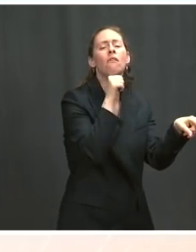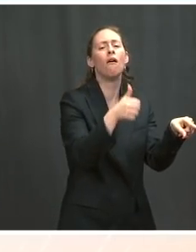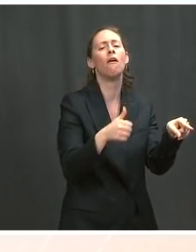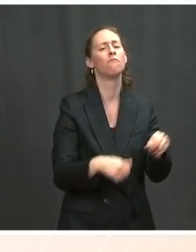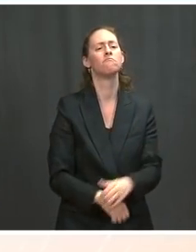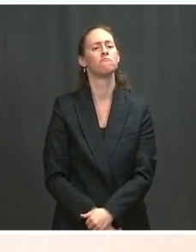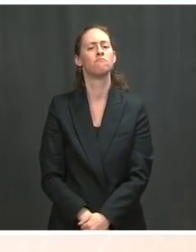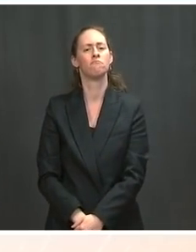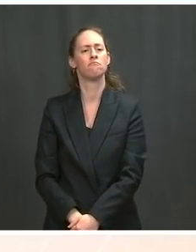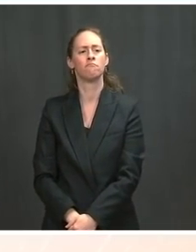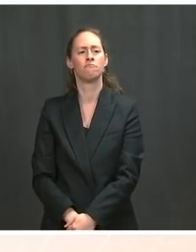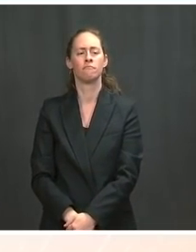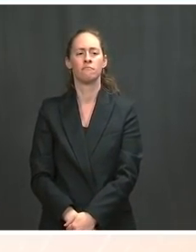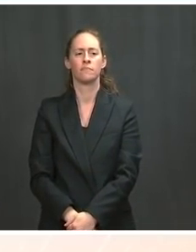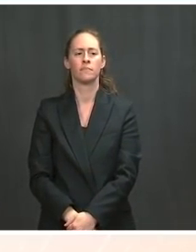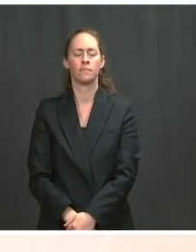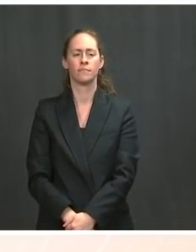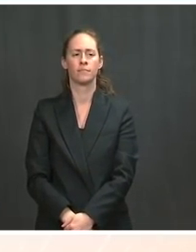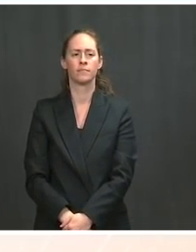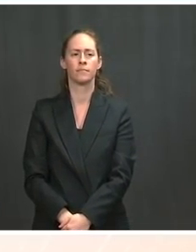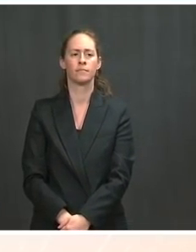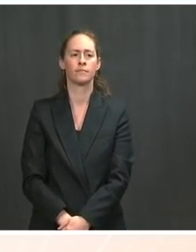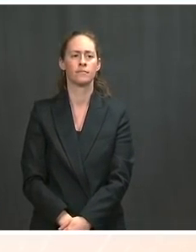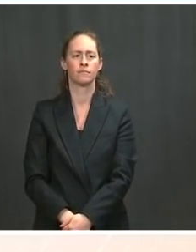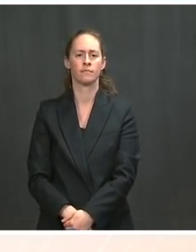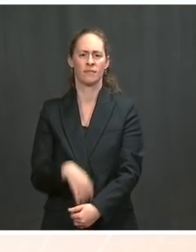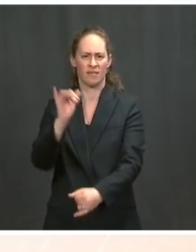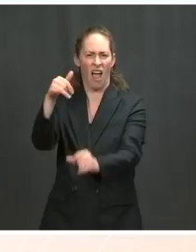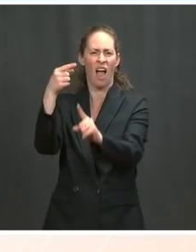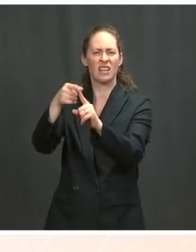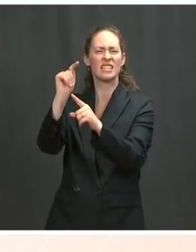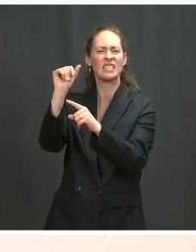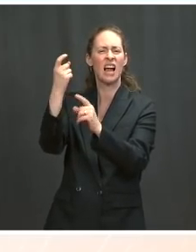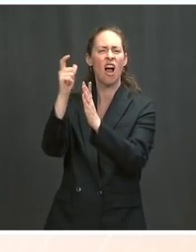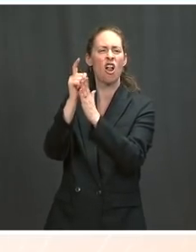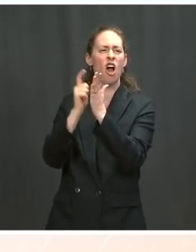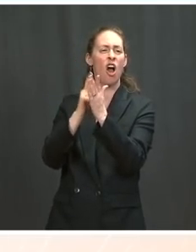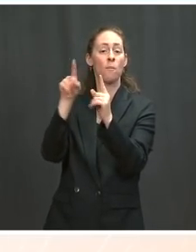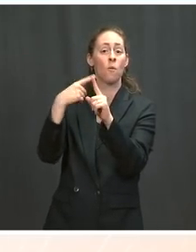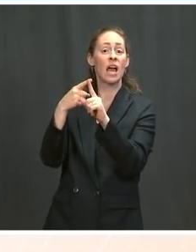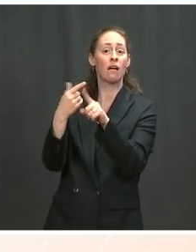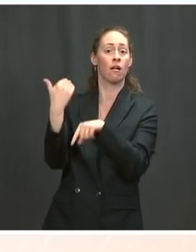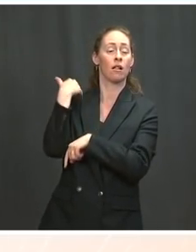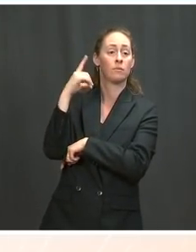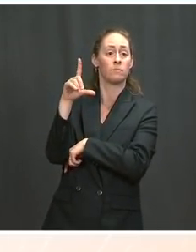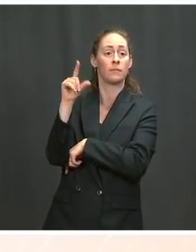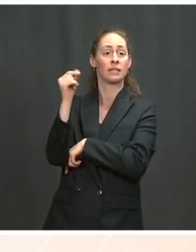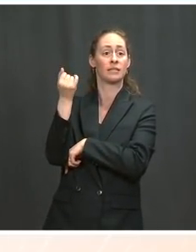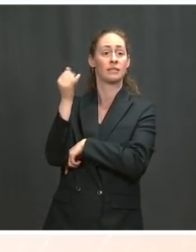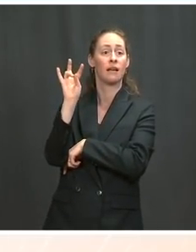bringing it back to the rates that were the rates when George W. Bush was President; raising taxes on just 1 percent of Americans --